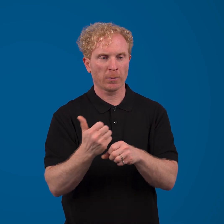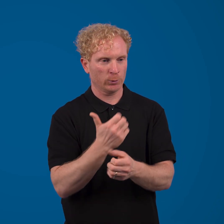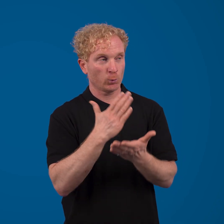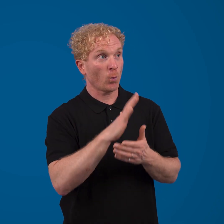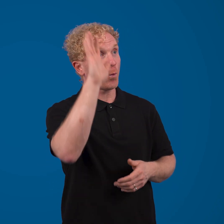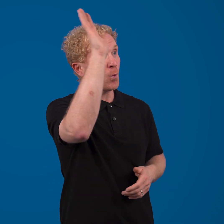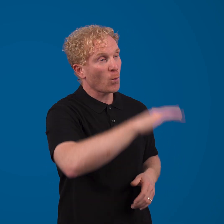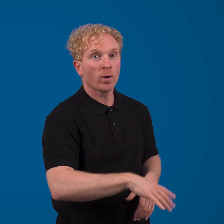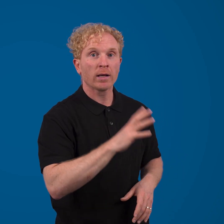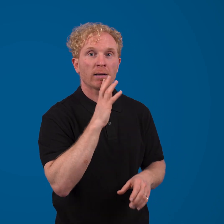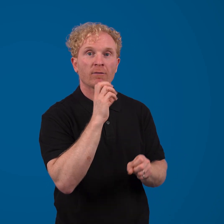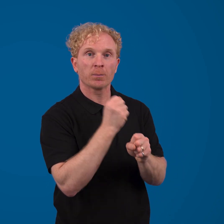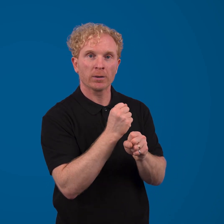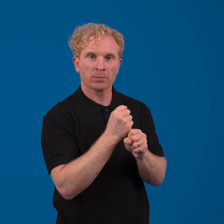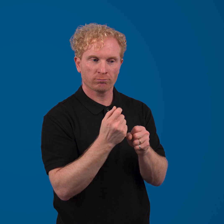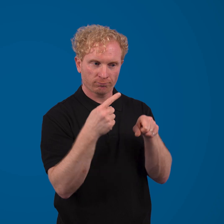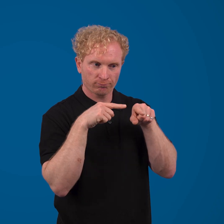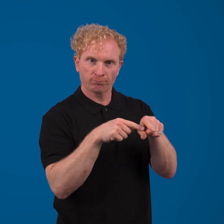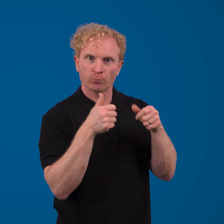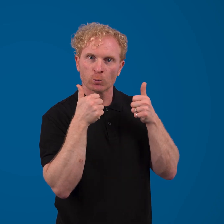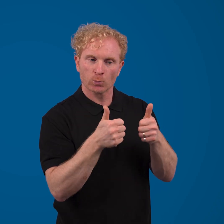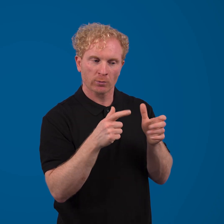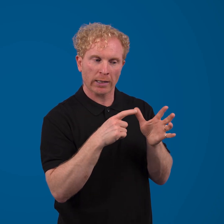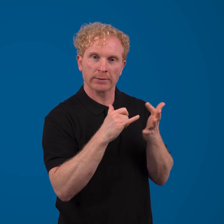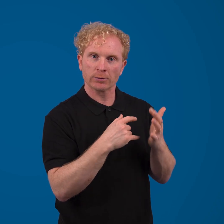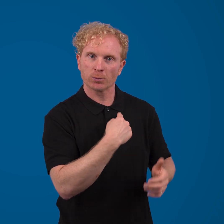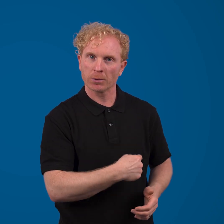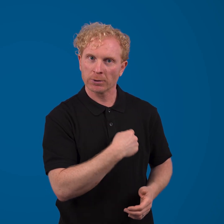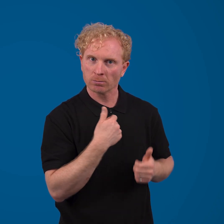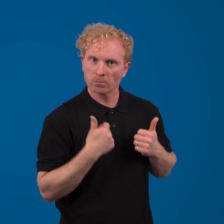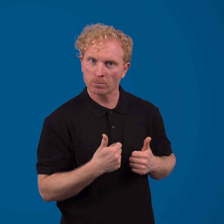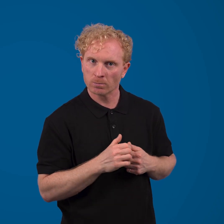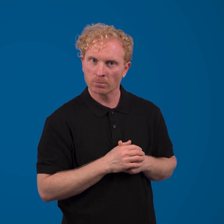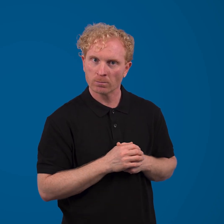to make sure governments make good on their ADS commitments.